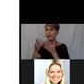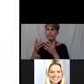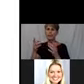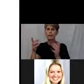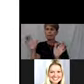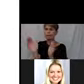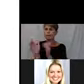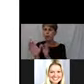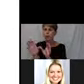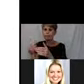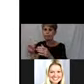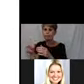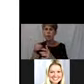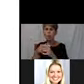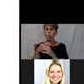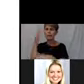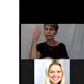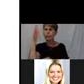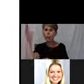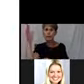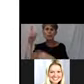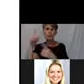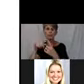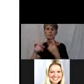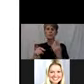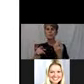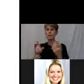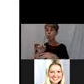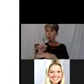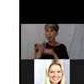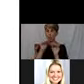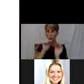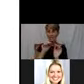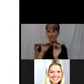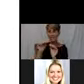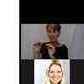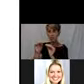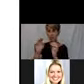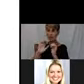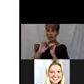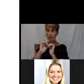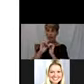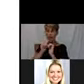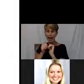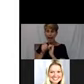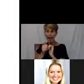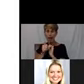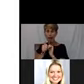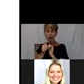or in the woods where we're really teaching them how to camp safely.